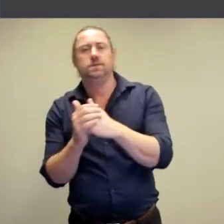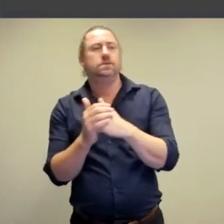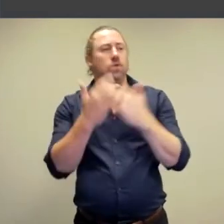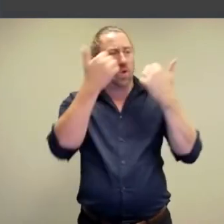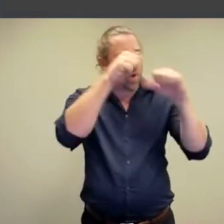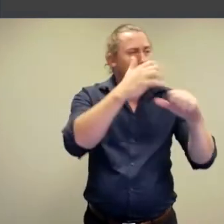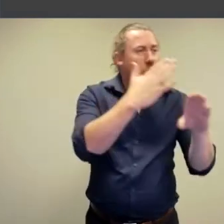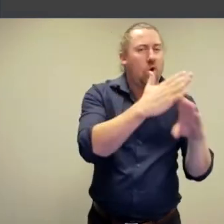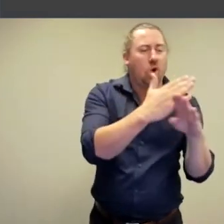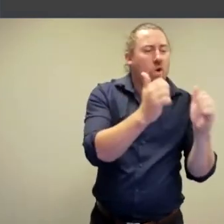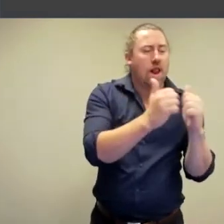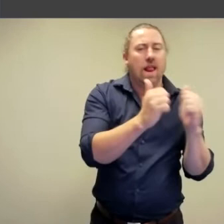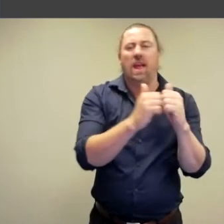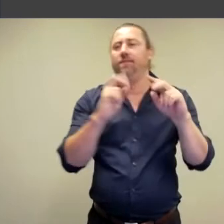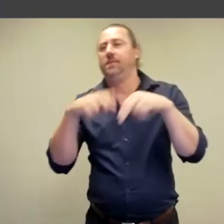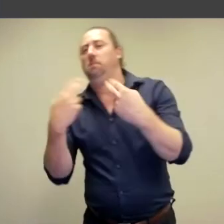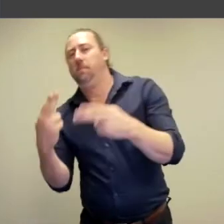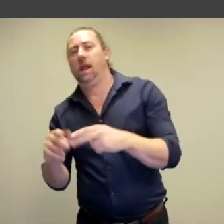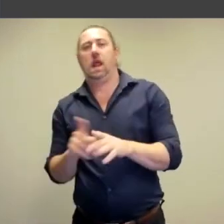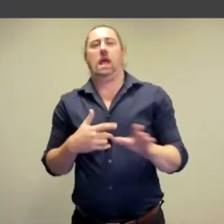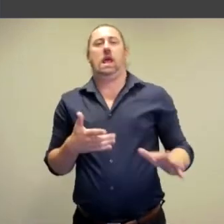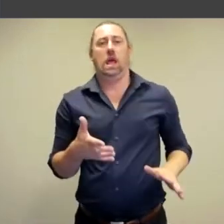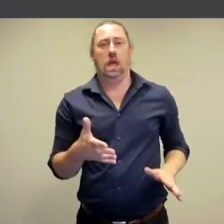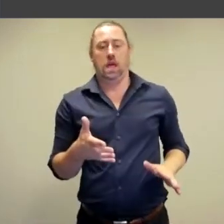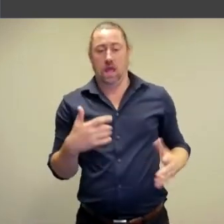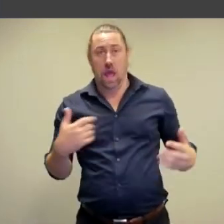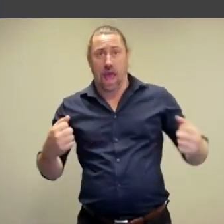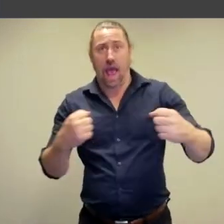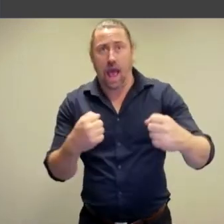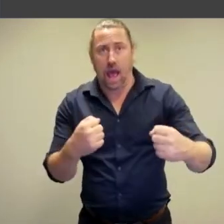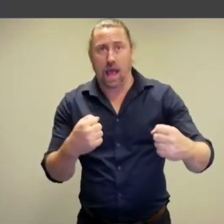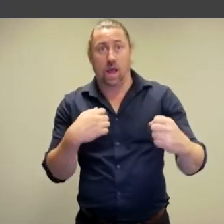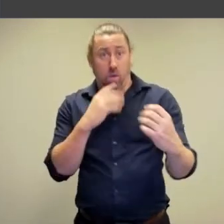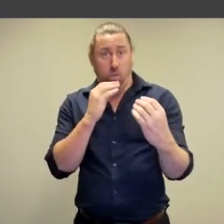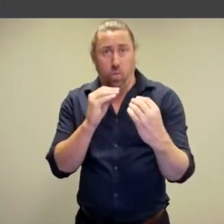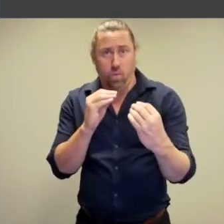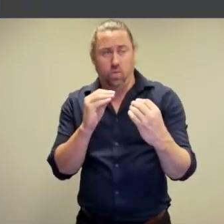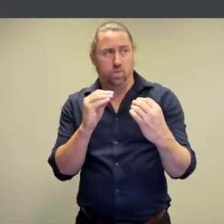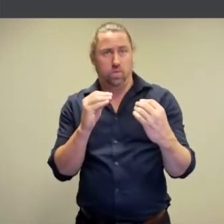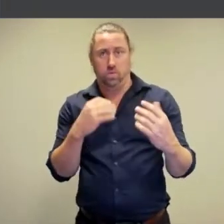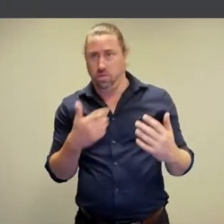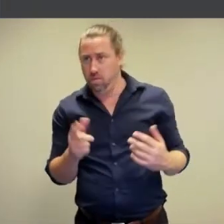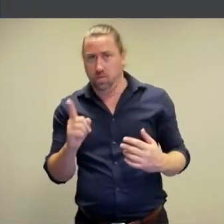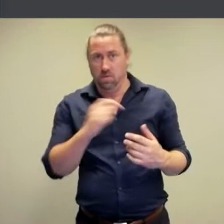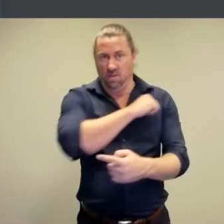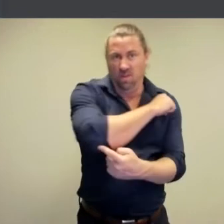is weighed up with the decisions of should we hug, should we kiss, should we handshake or